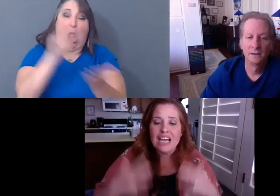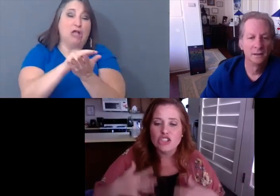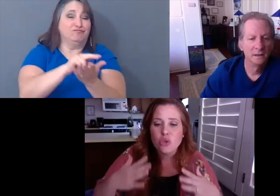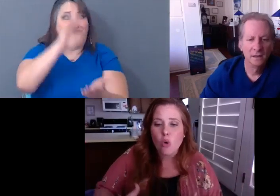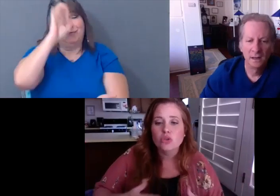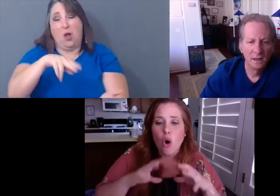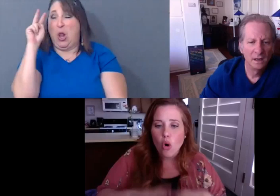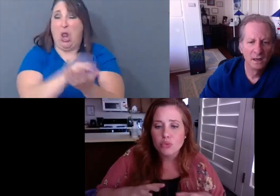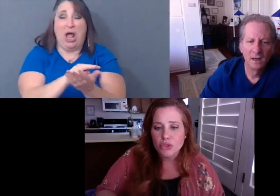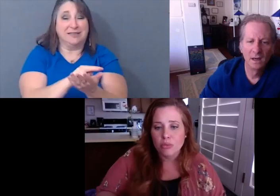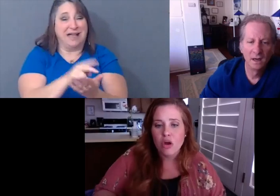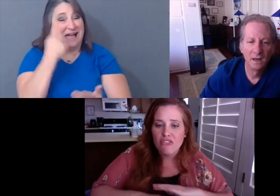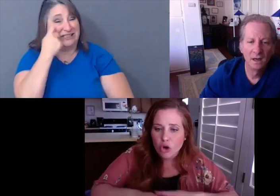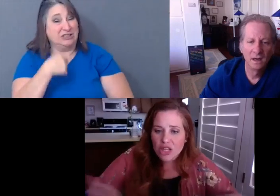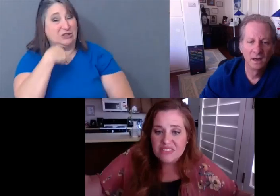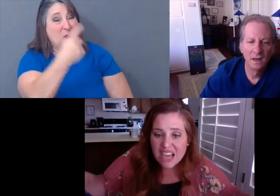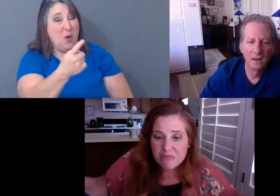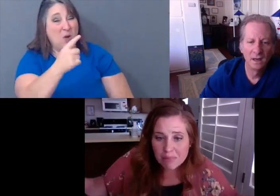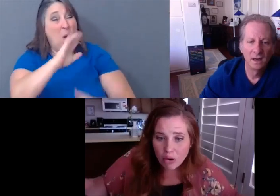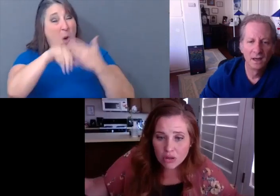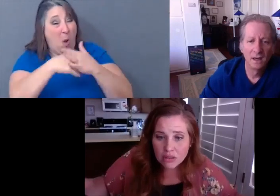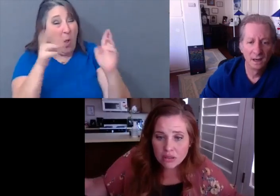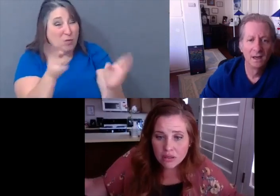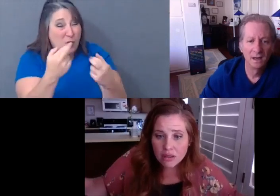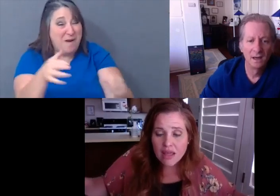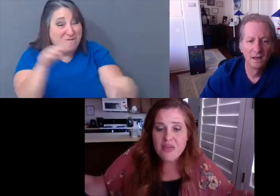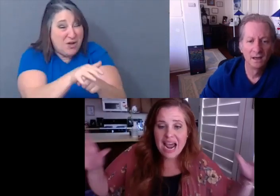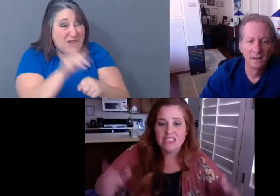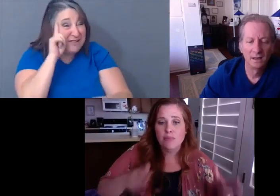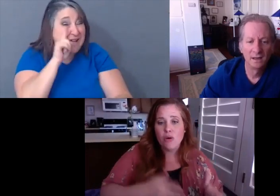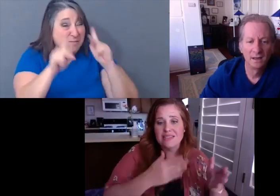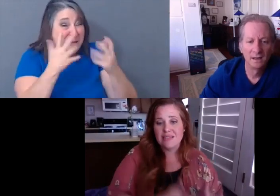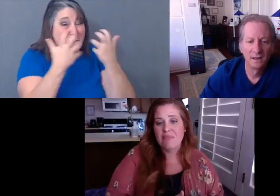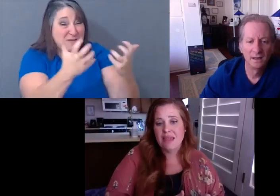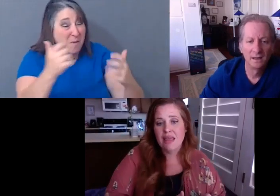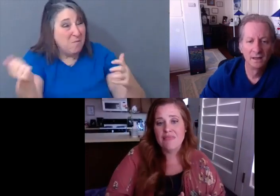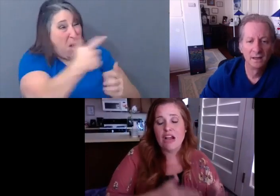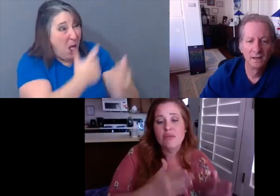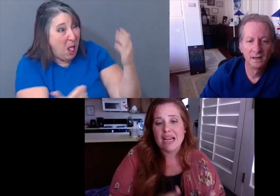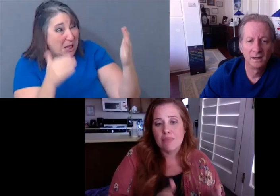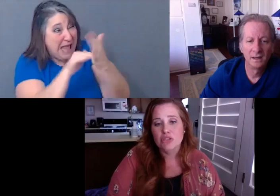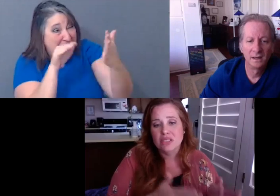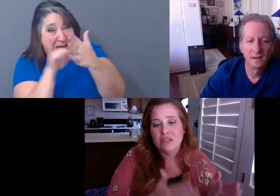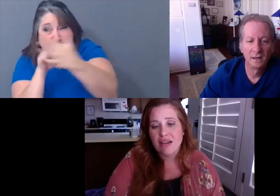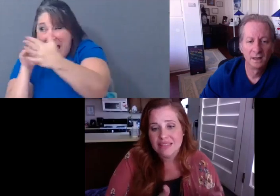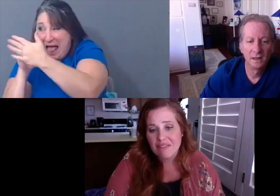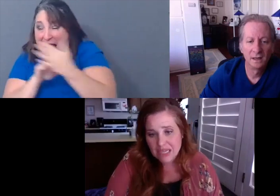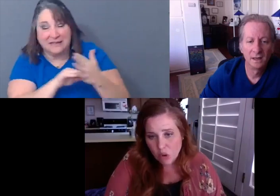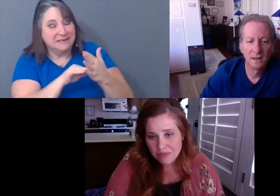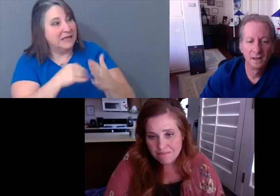I just told a whole room full of deaf people that I supported something that could make a person not deaf anymore.